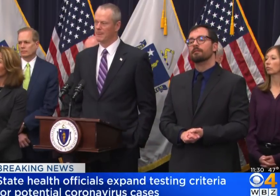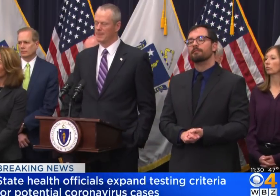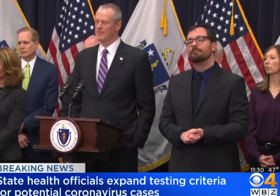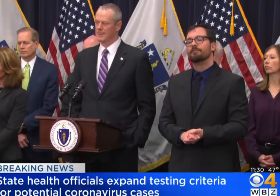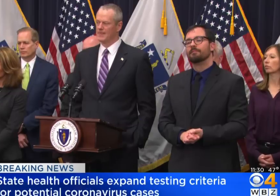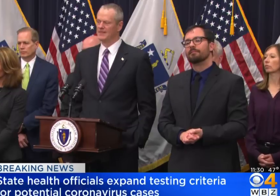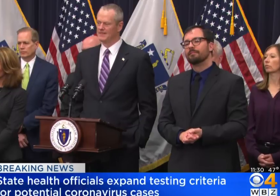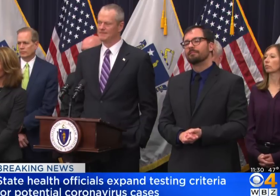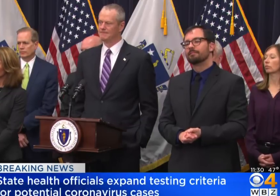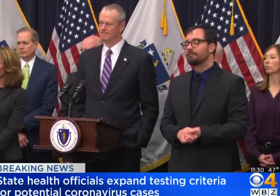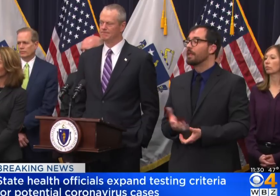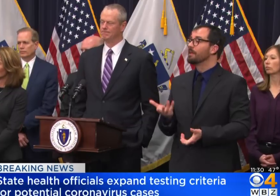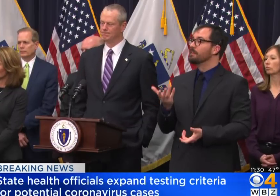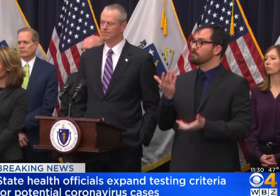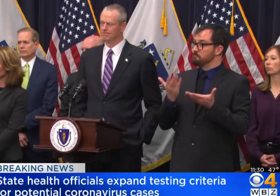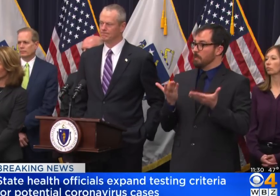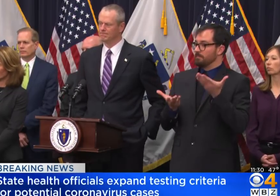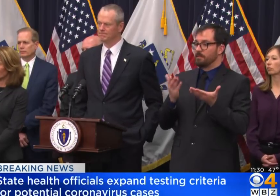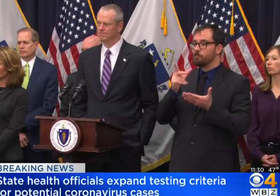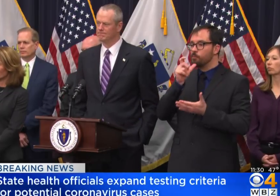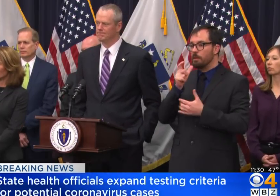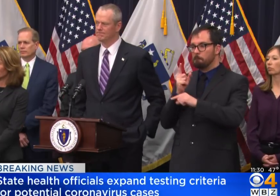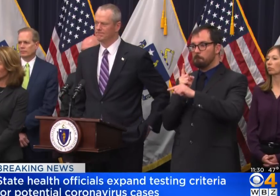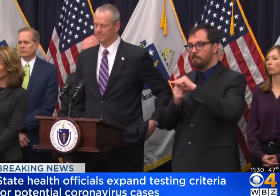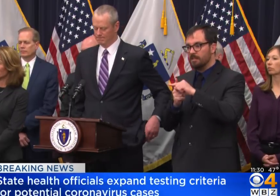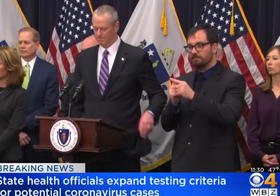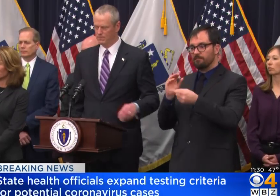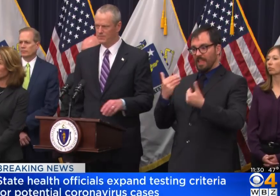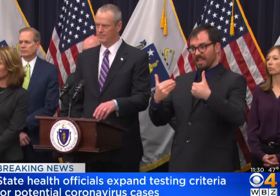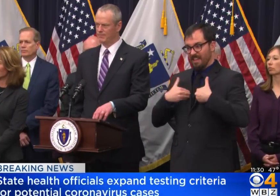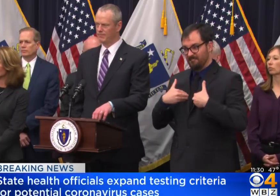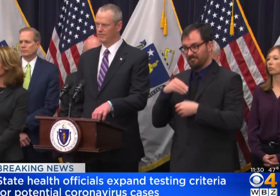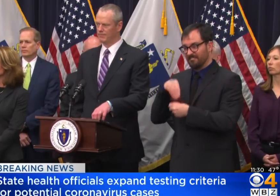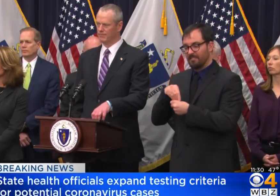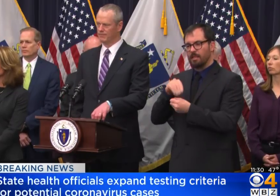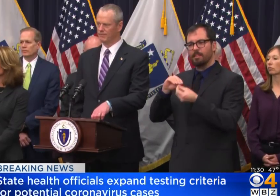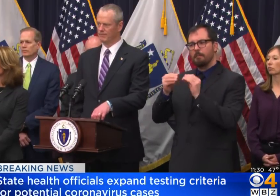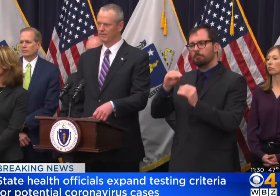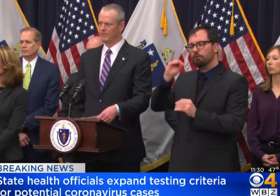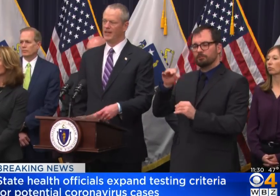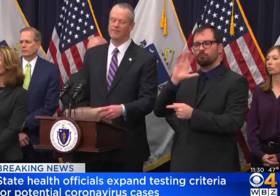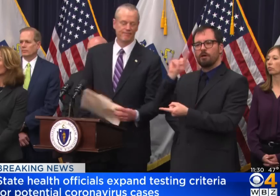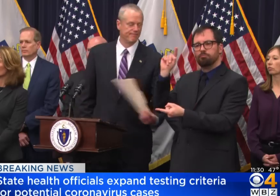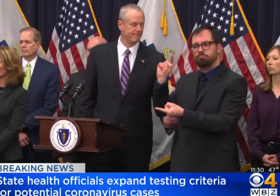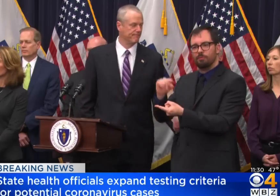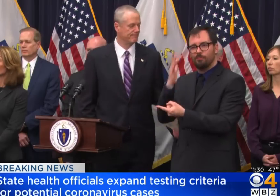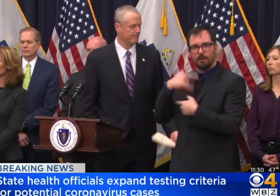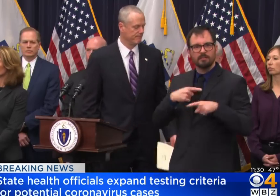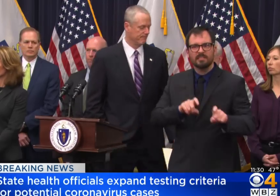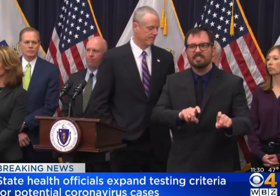PERCENT TURN OUT TO BE POSITIVE BUT I THINK IT IS IMPORTANT THAT WE TEST A LOT MORE PEOPLE.